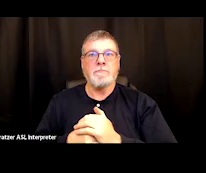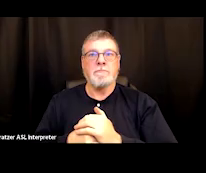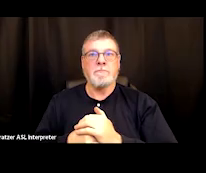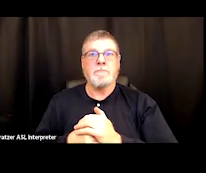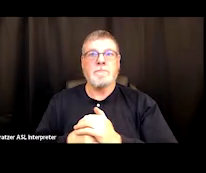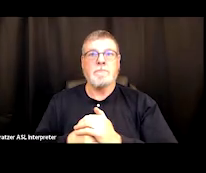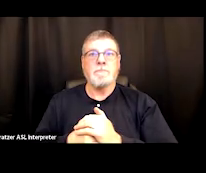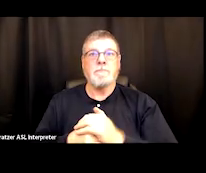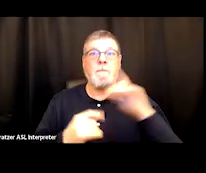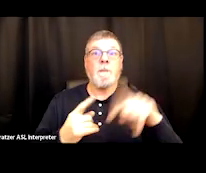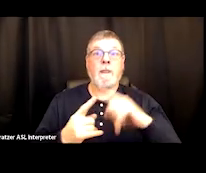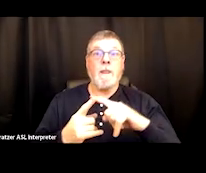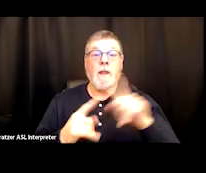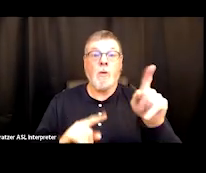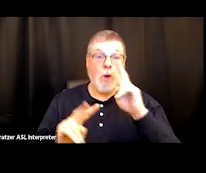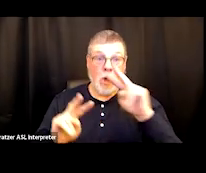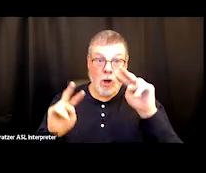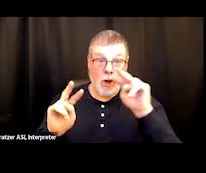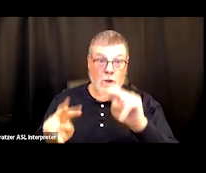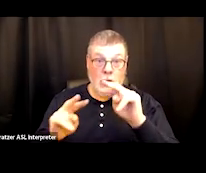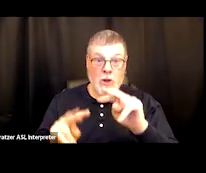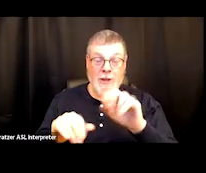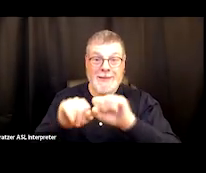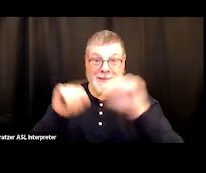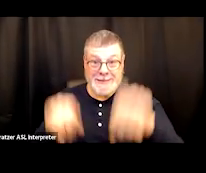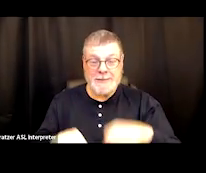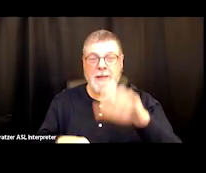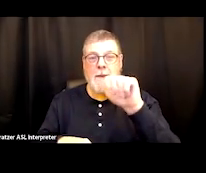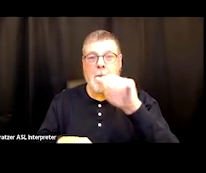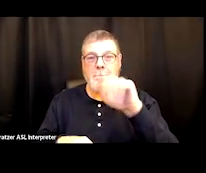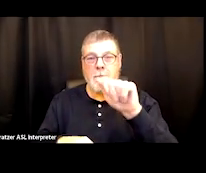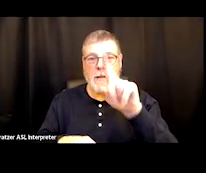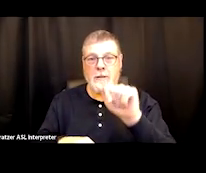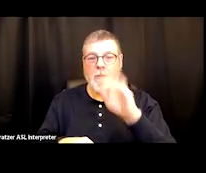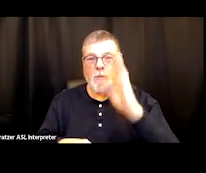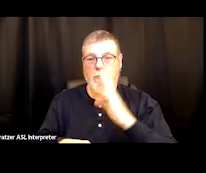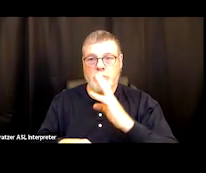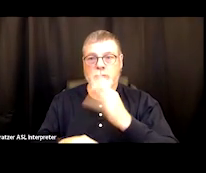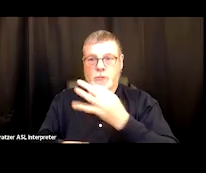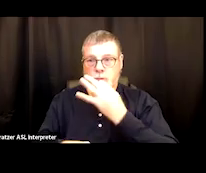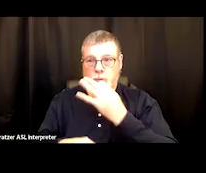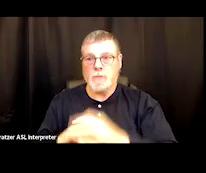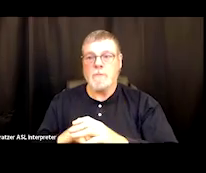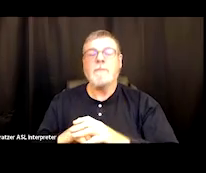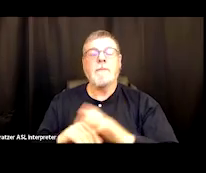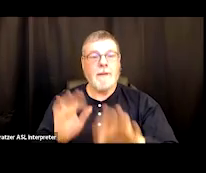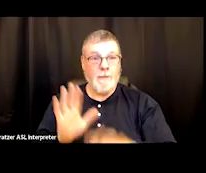that's put into our online application tracking system, which Amanda's gonna talk about in just a second, we do find that SOAR programs